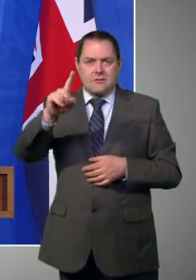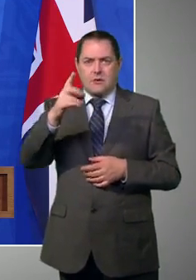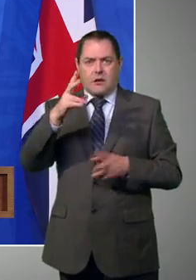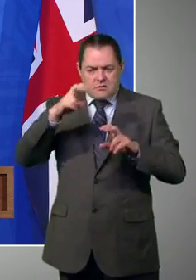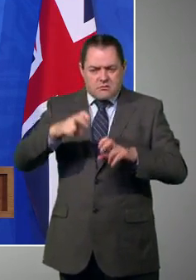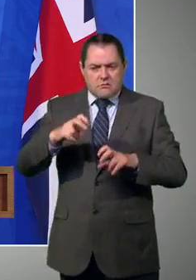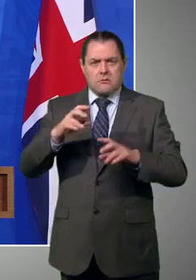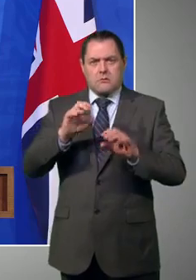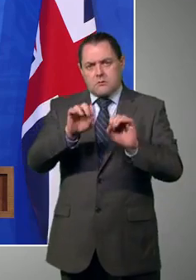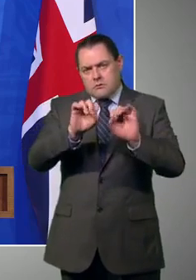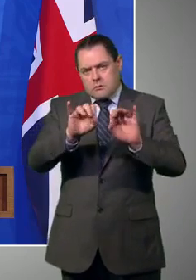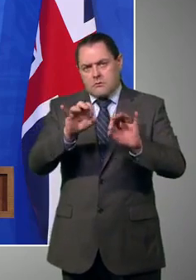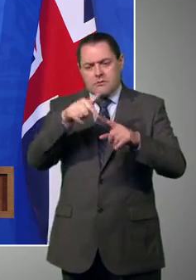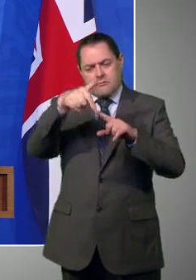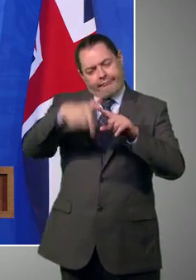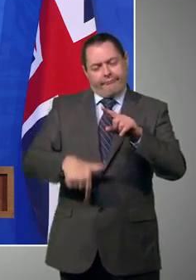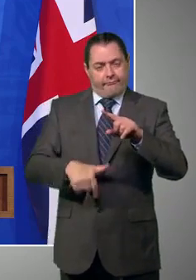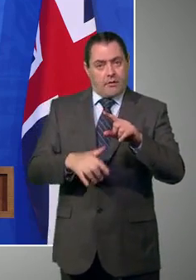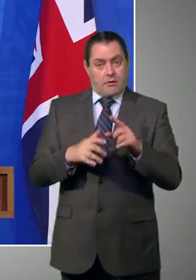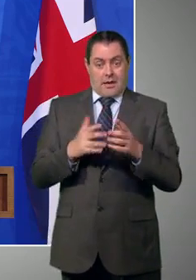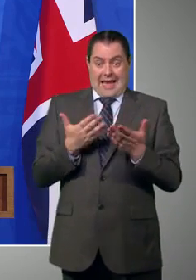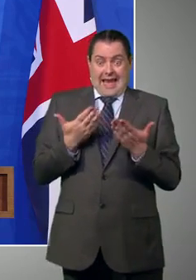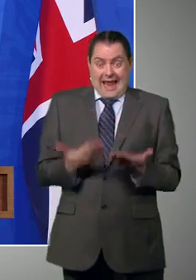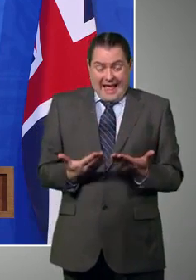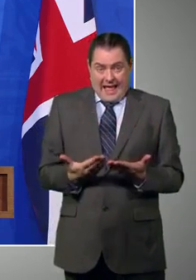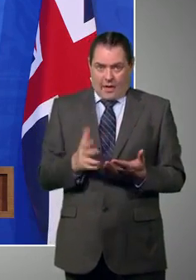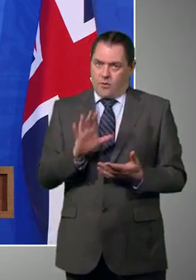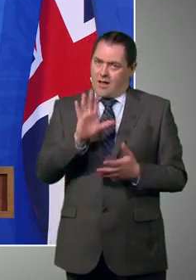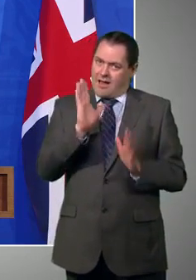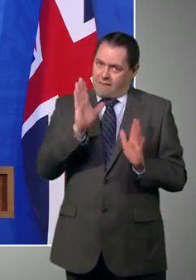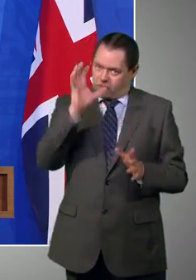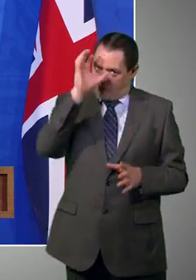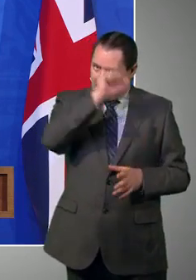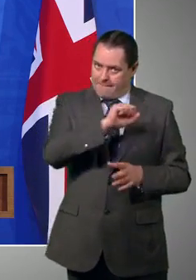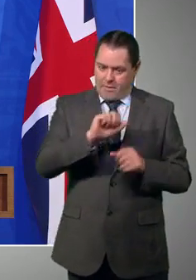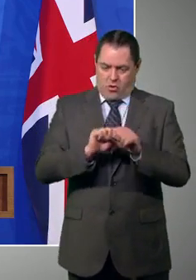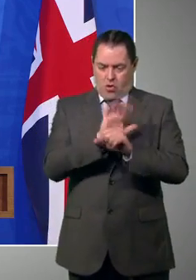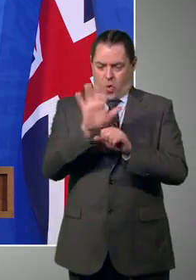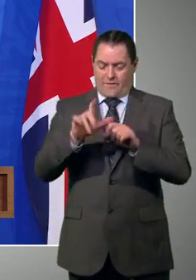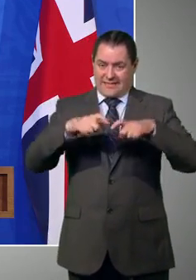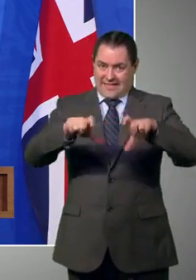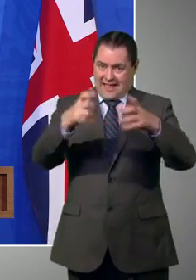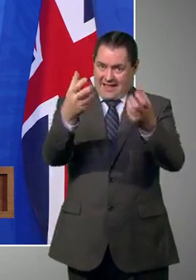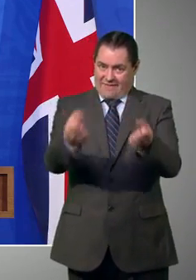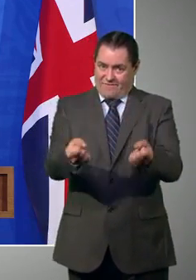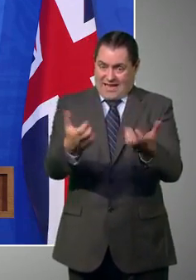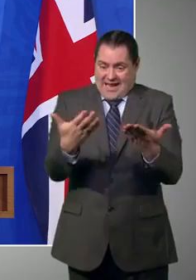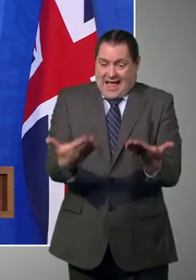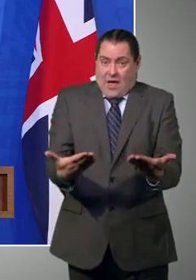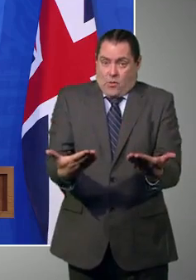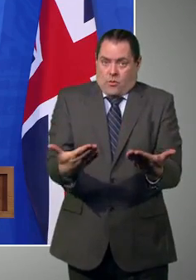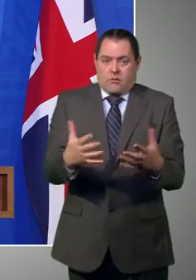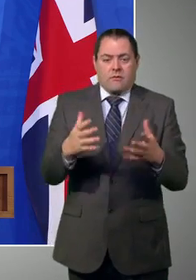thing right now is that we've still got a pandemic to handle and to. And and hence the